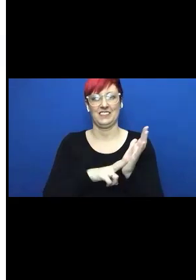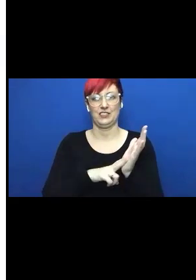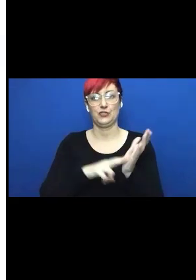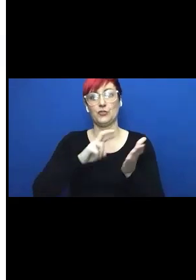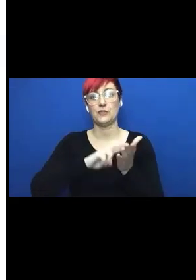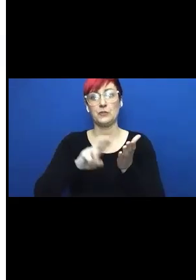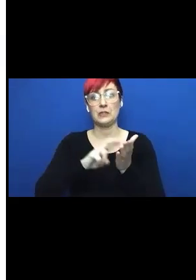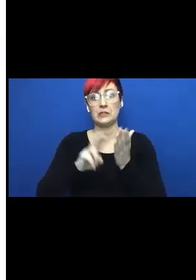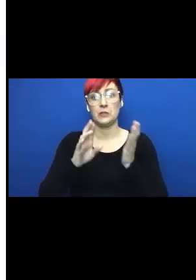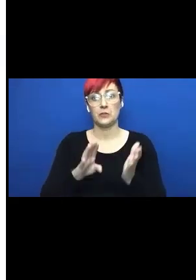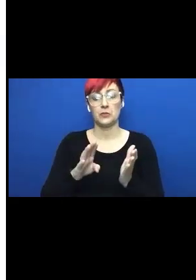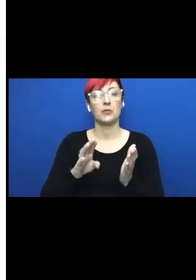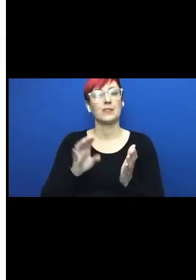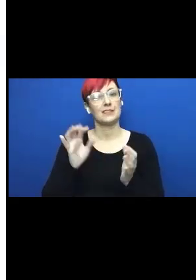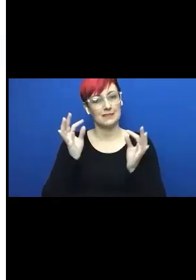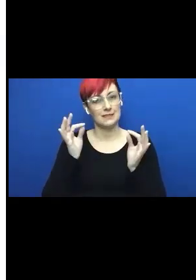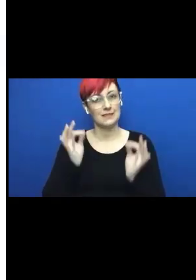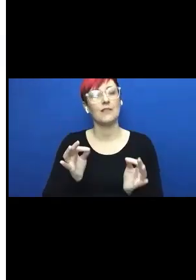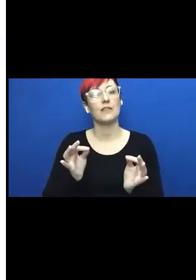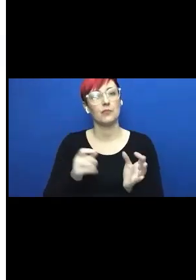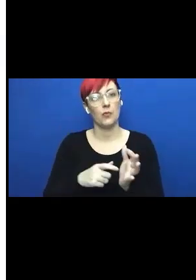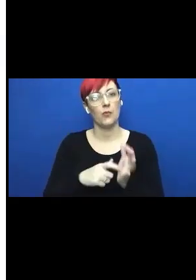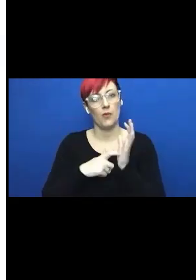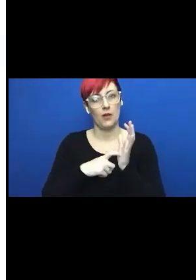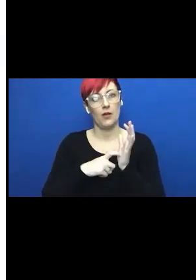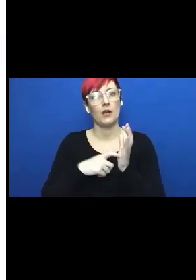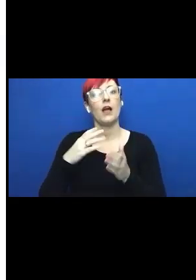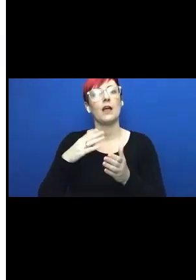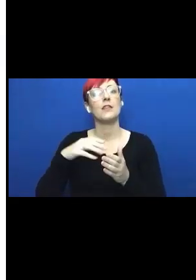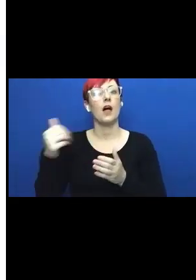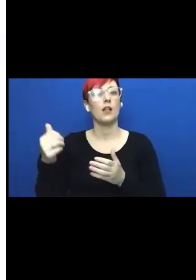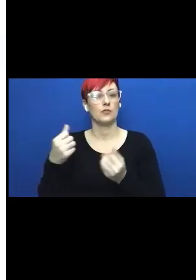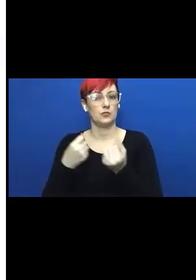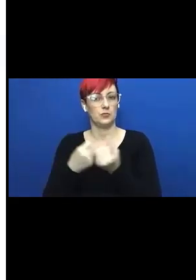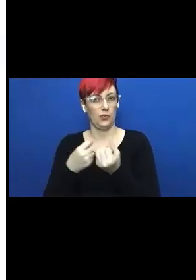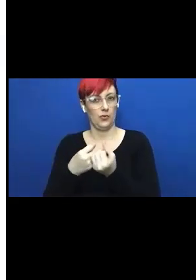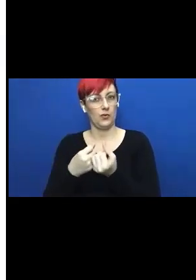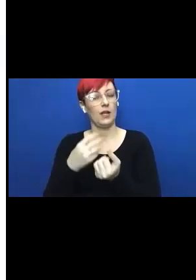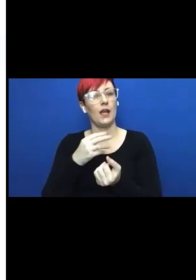Is definitely required at the other support, and at the RPPR,